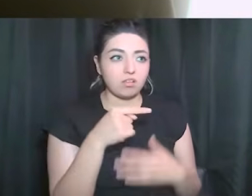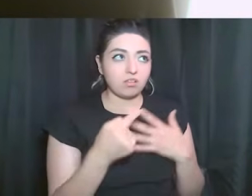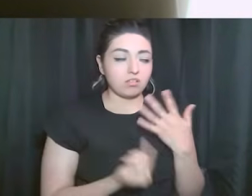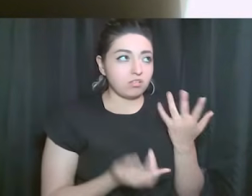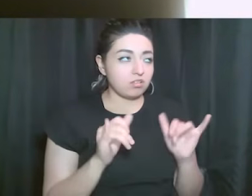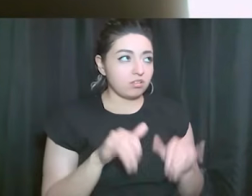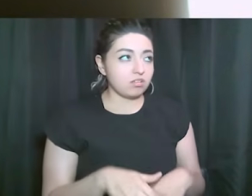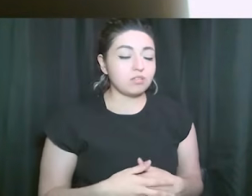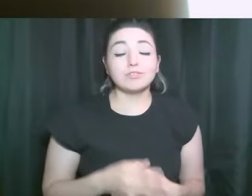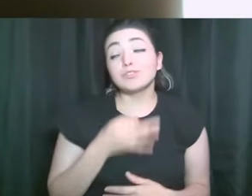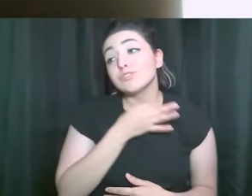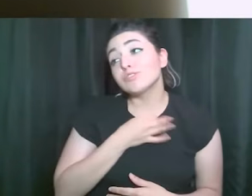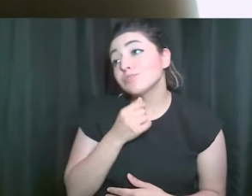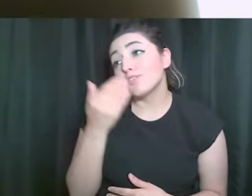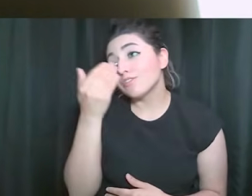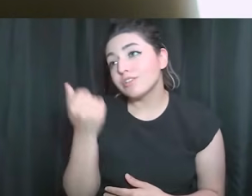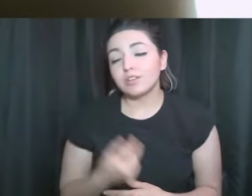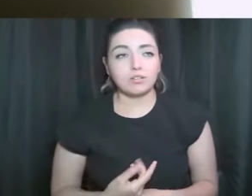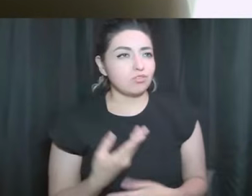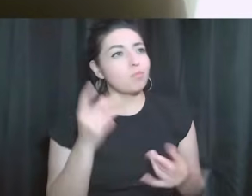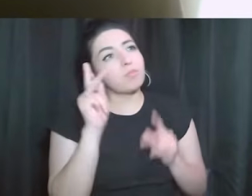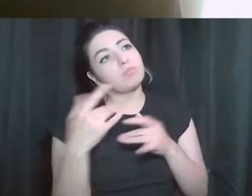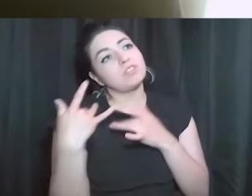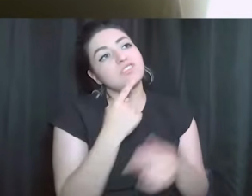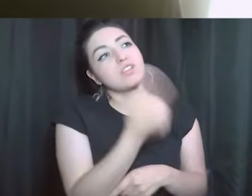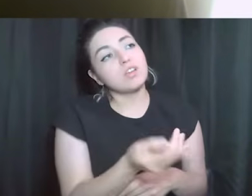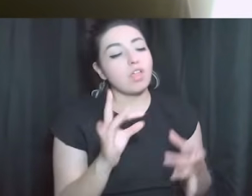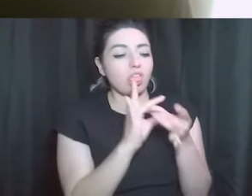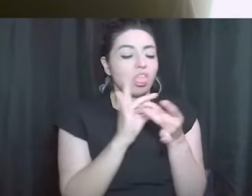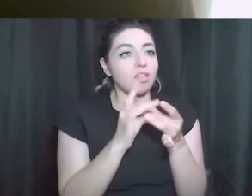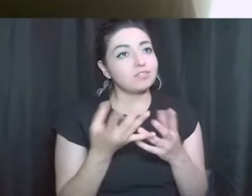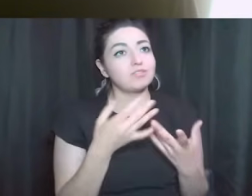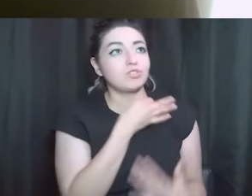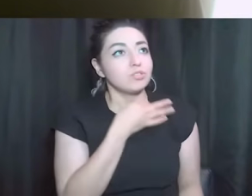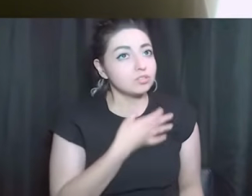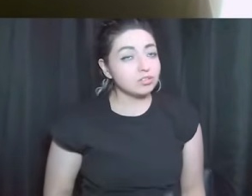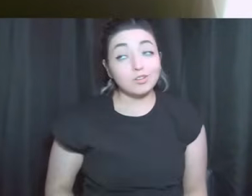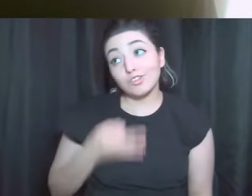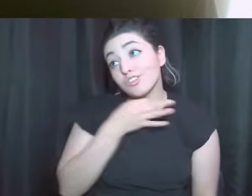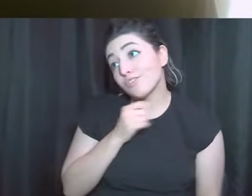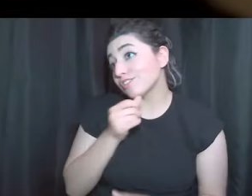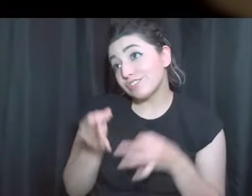Guess I forgot all that. I'm curious what you didn't forget. You know what they say about curiosity. Be curious, not judgemental? Fine.